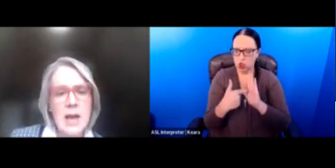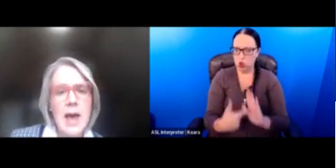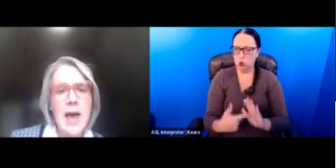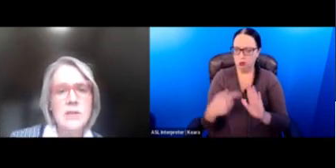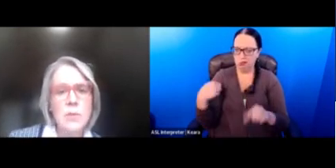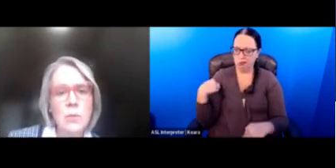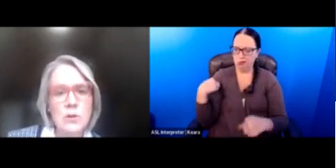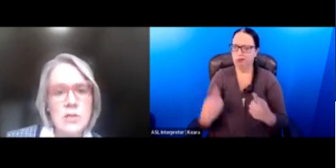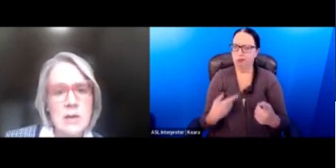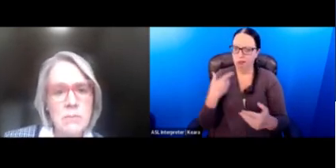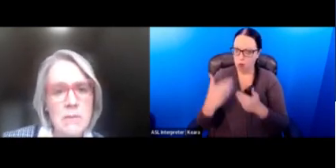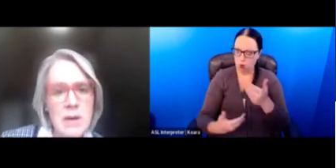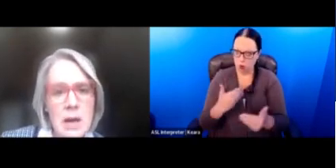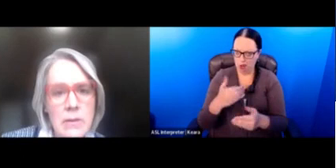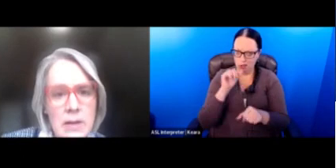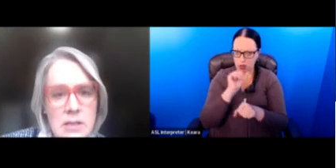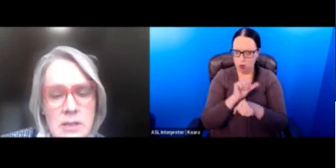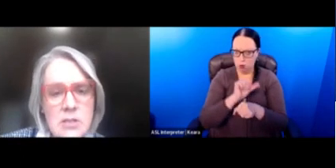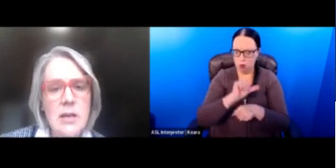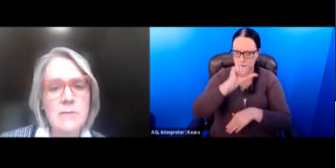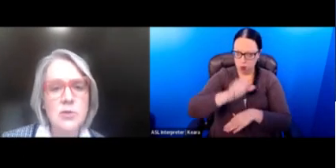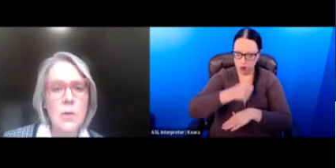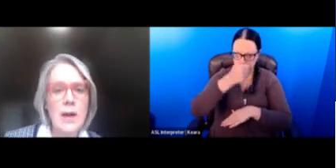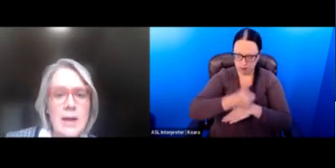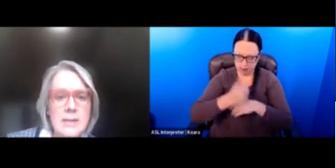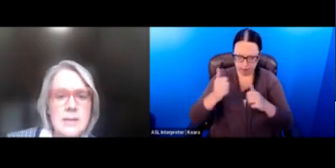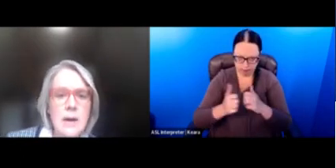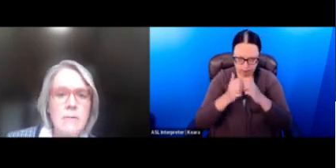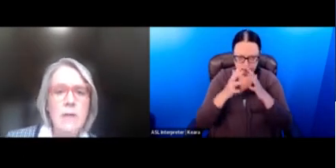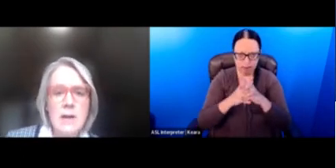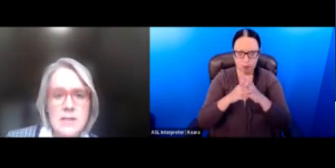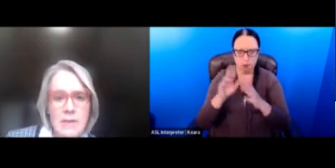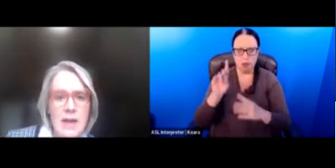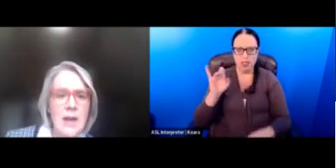choice, philosophy process and protocol in Tennessee are really